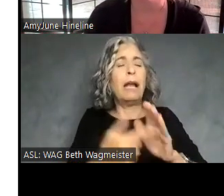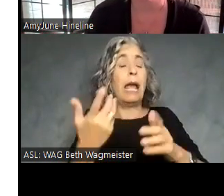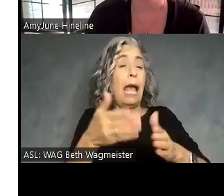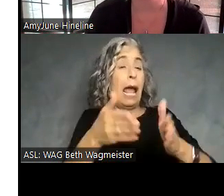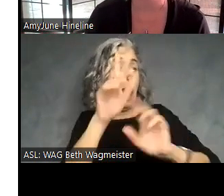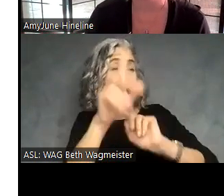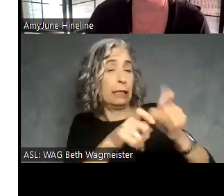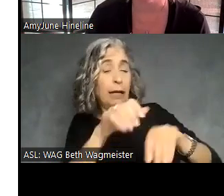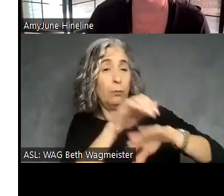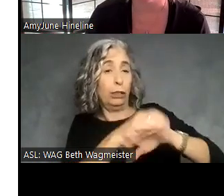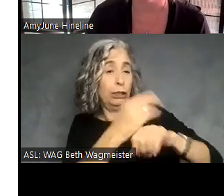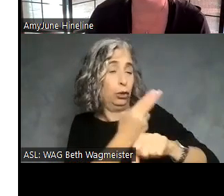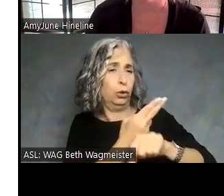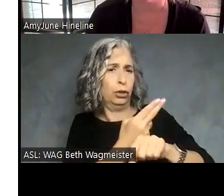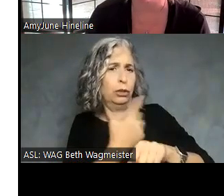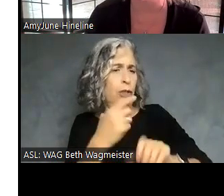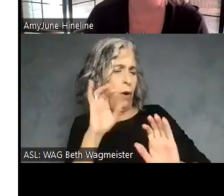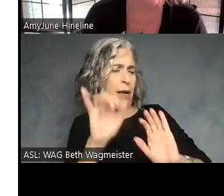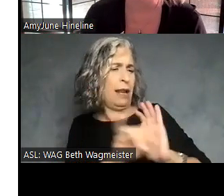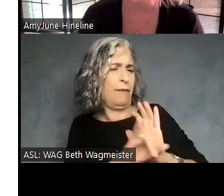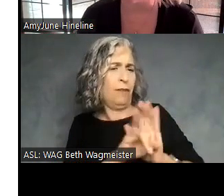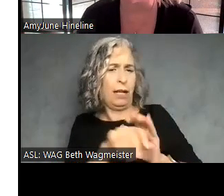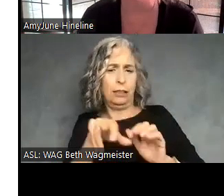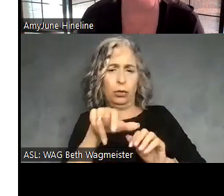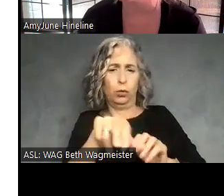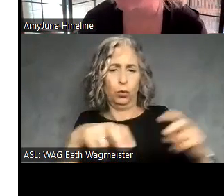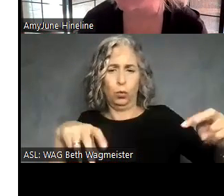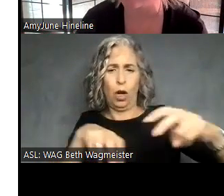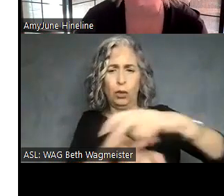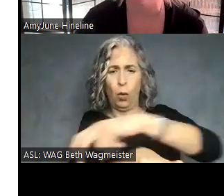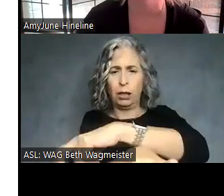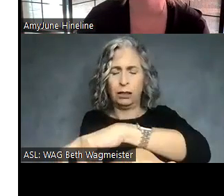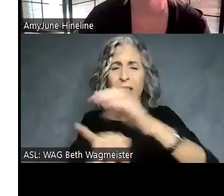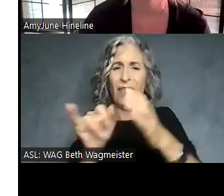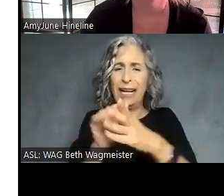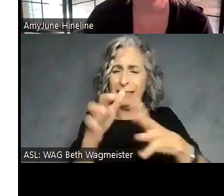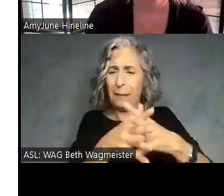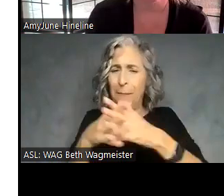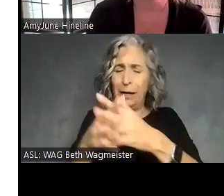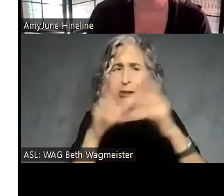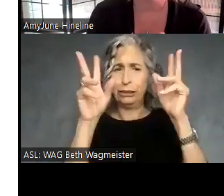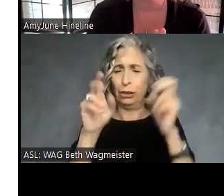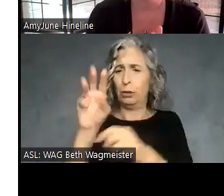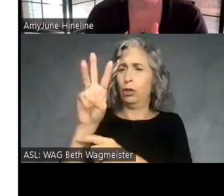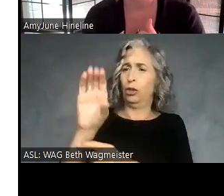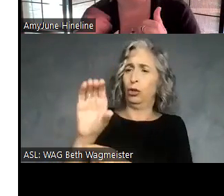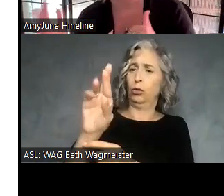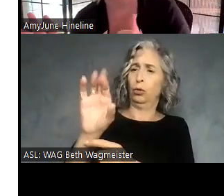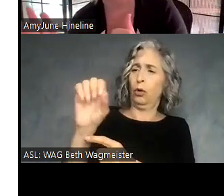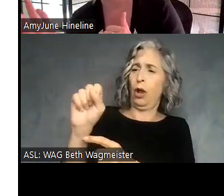Such as checking of a box. Are you human, or are you a bot? And whenever possible,